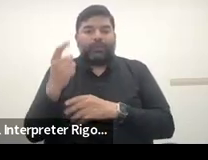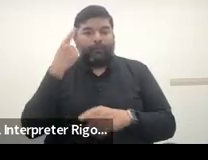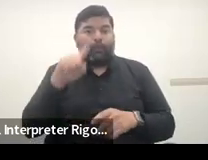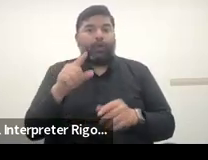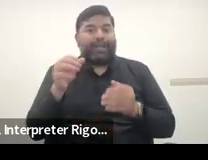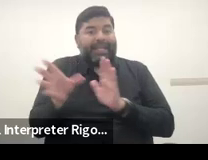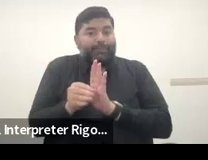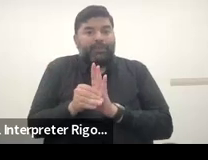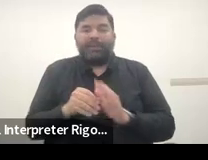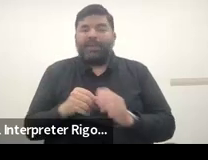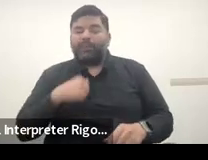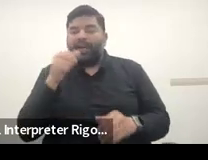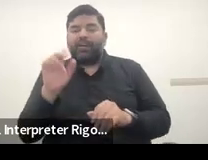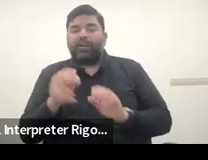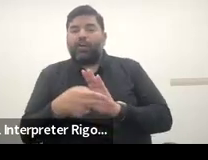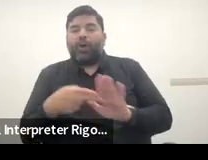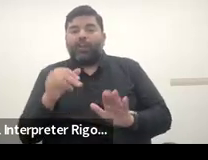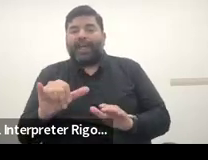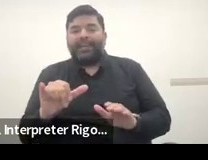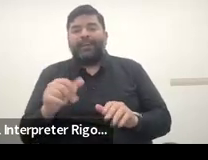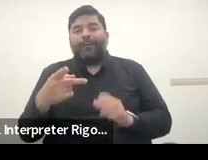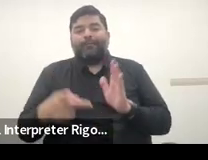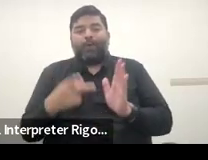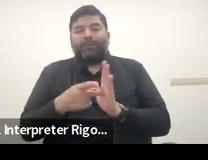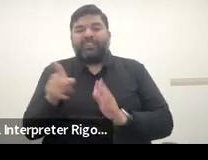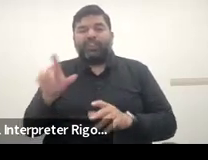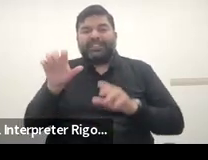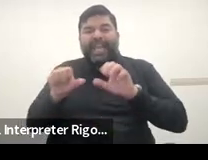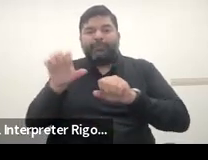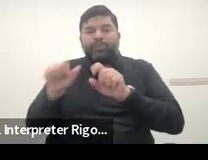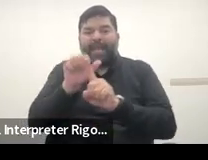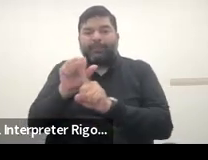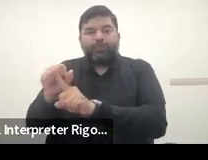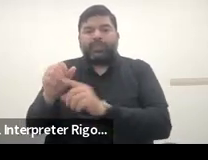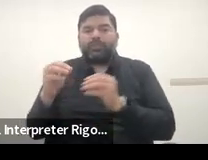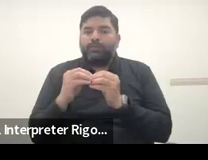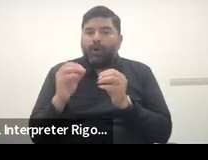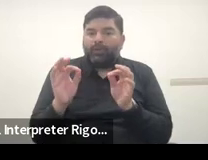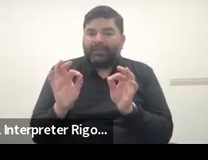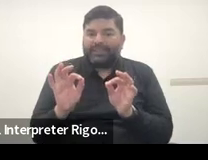they're just capturing like very small details uh that are probably closer to phonetics and